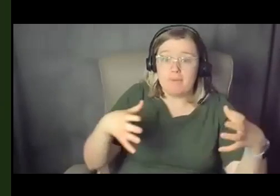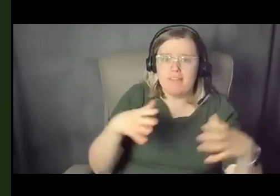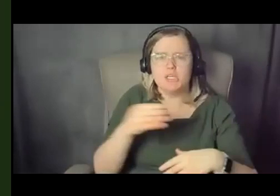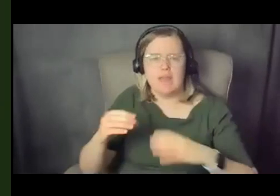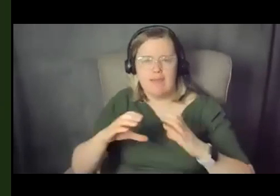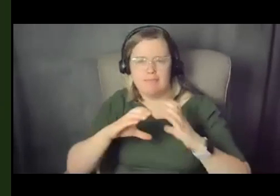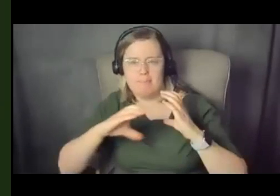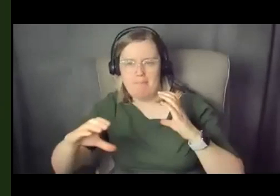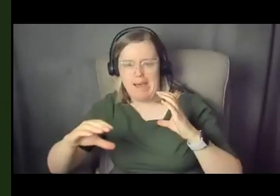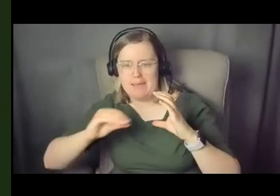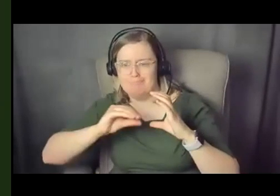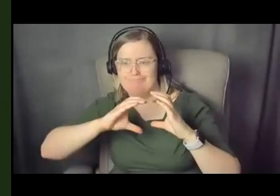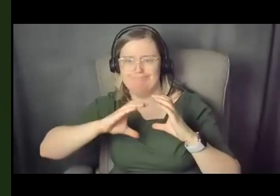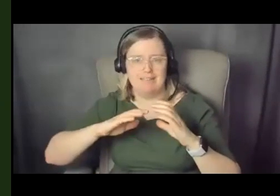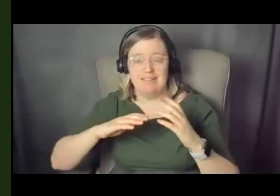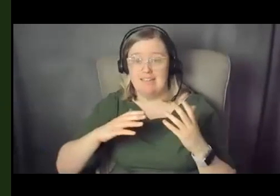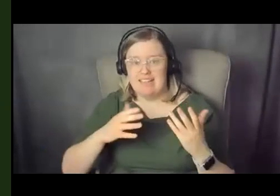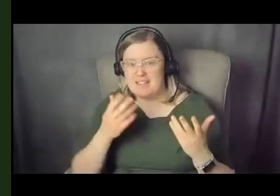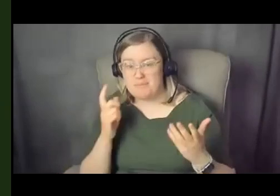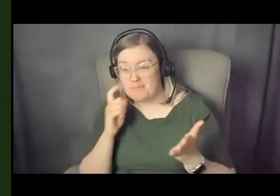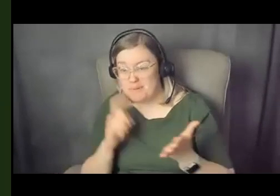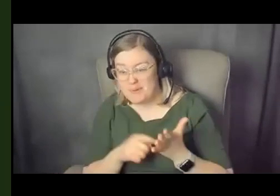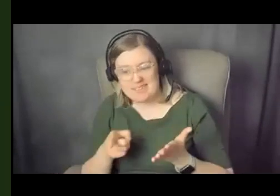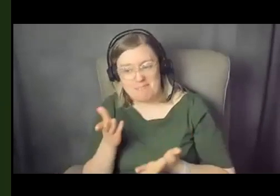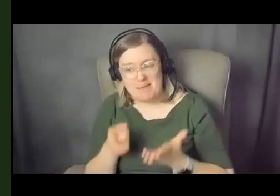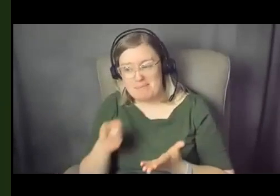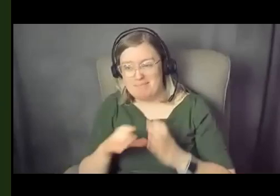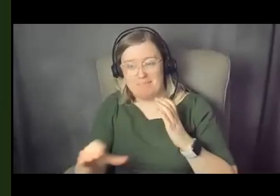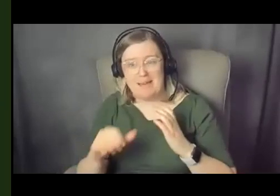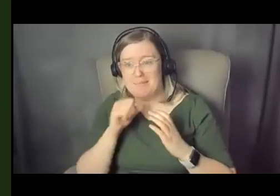pipe might not be large enough in the future to meet the needs of the community.